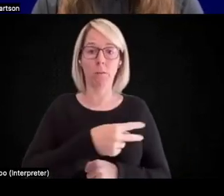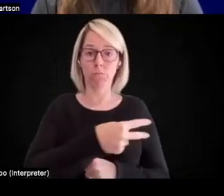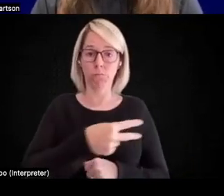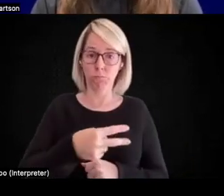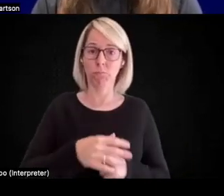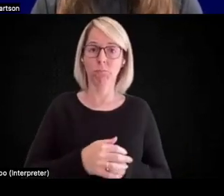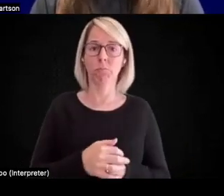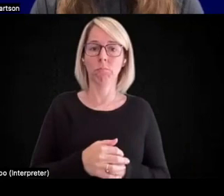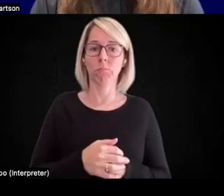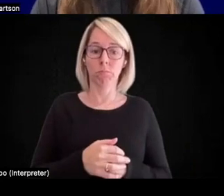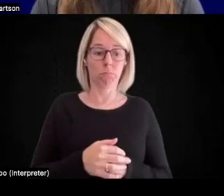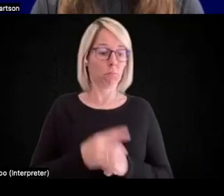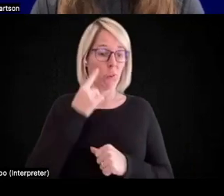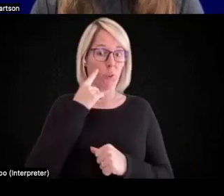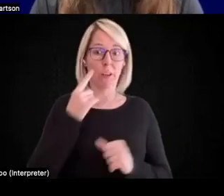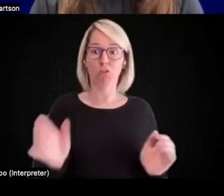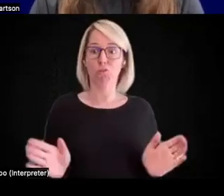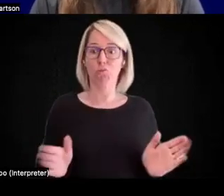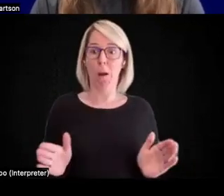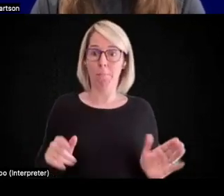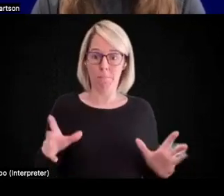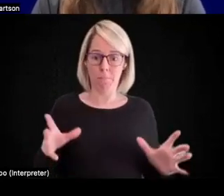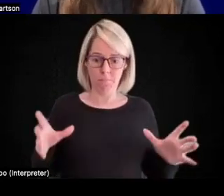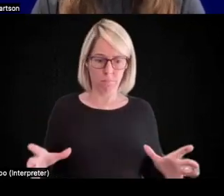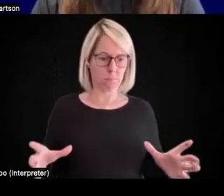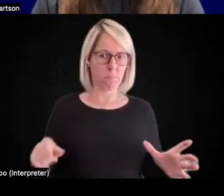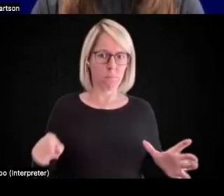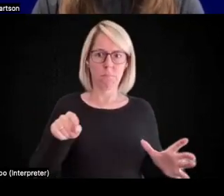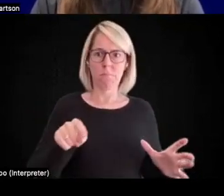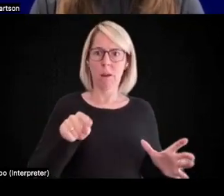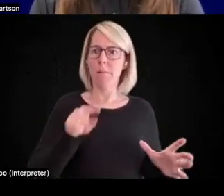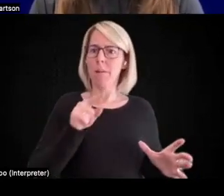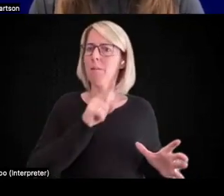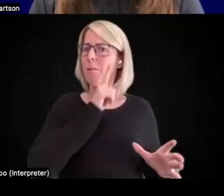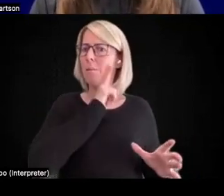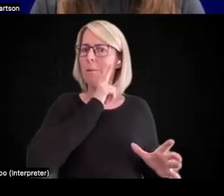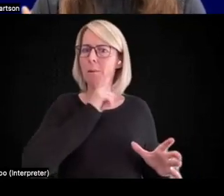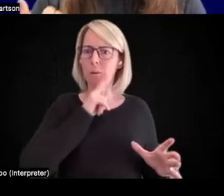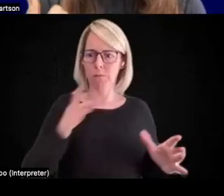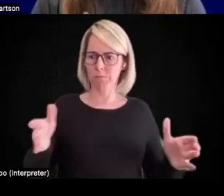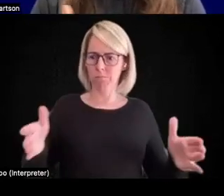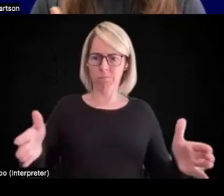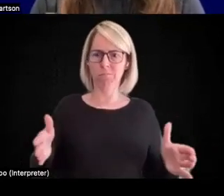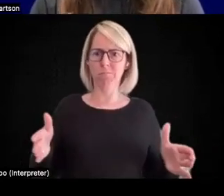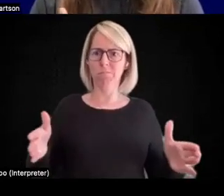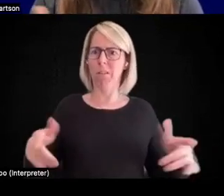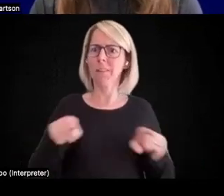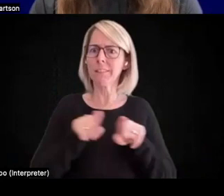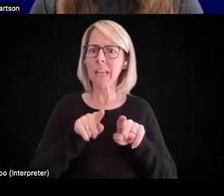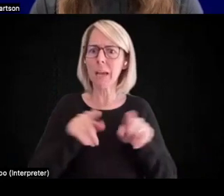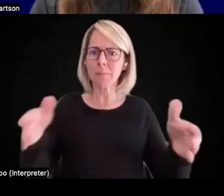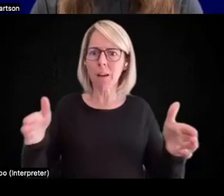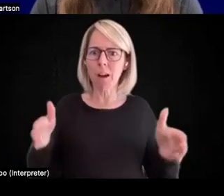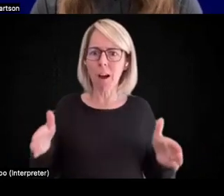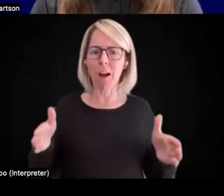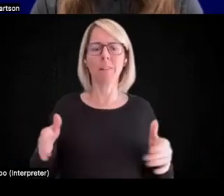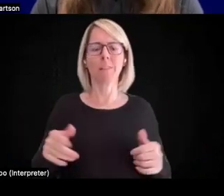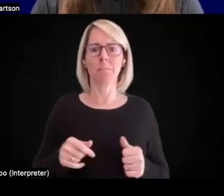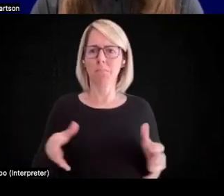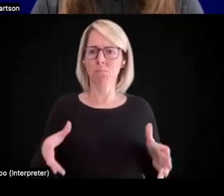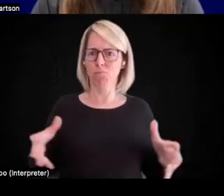the drum and the drum is possibly even bigger than she is, and I come and meet her for the first time